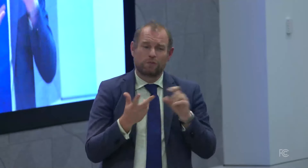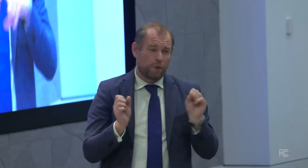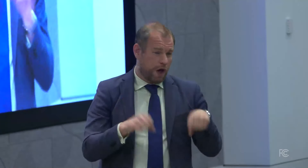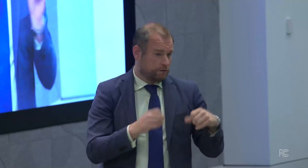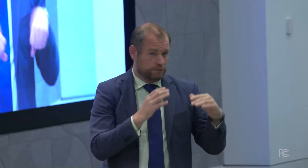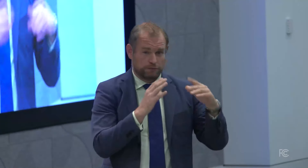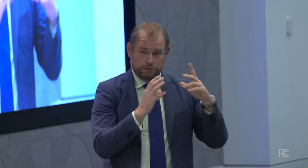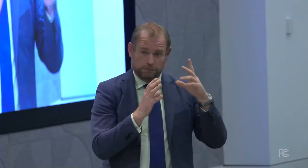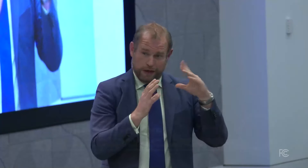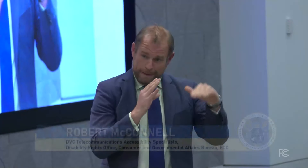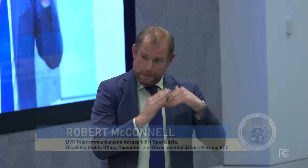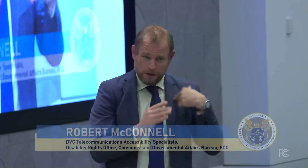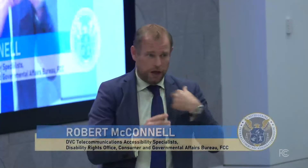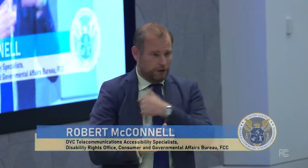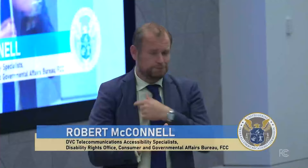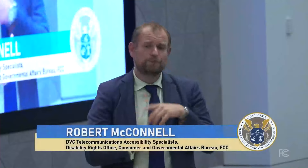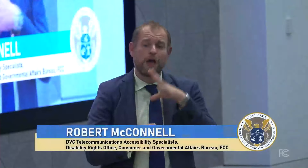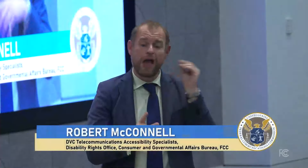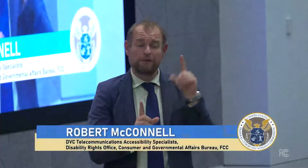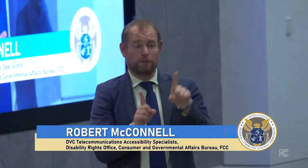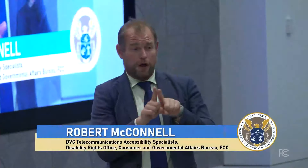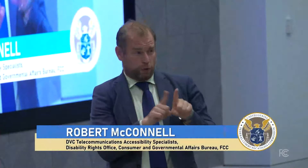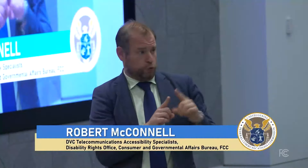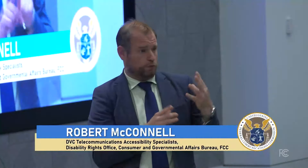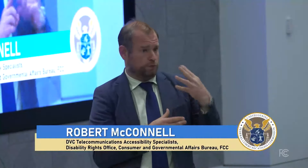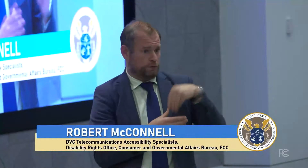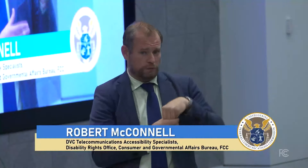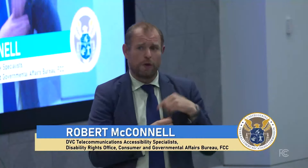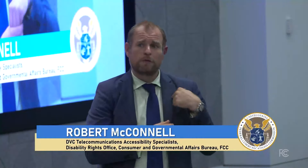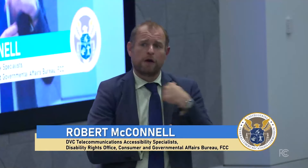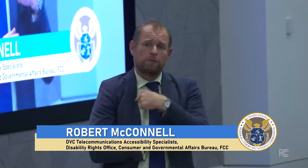THEY CAN ALSO DO IT THROUGH THE WEB BROWSER TO CONNECT TO US. AND SO WE'VE GOT THE WEB